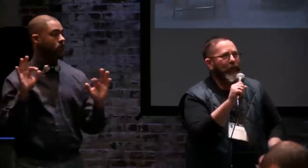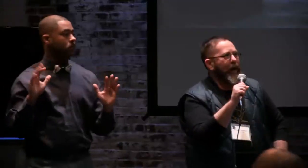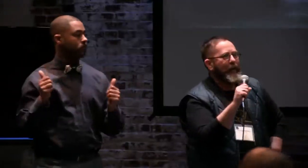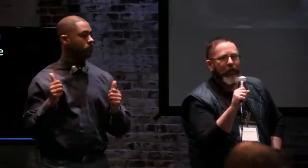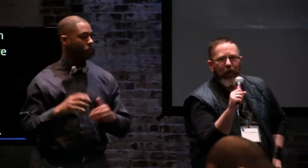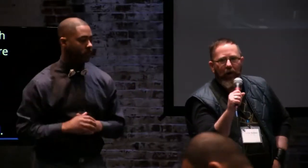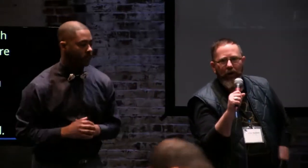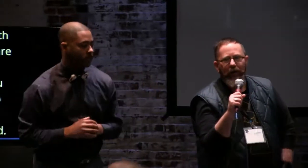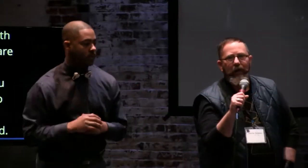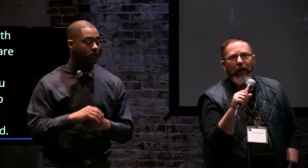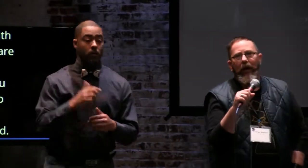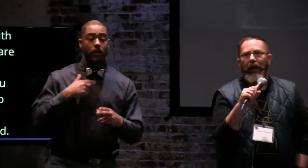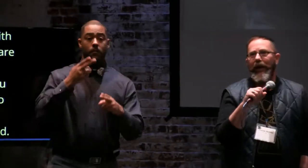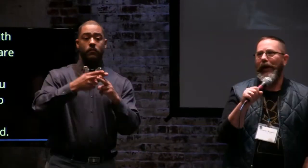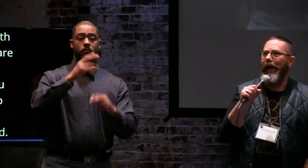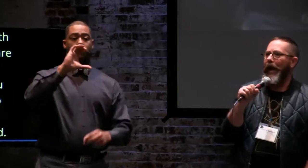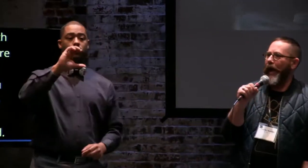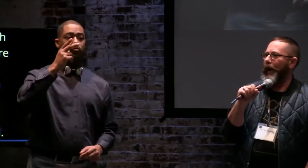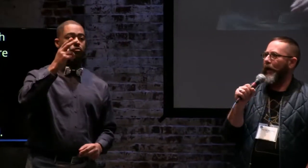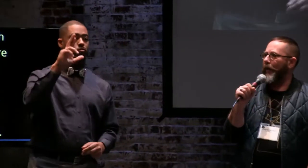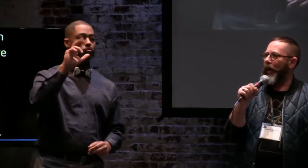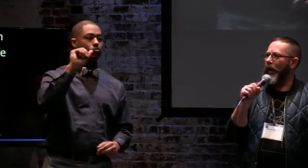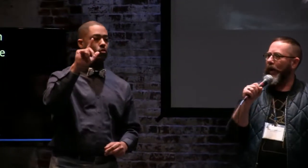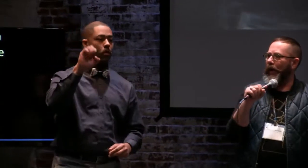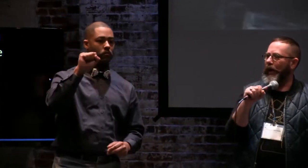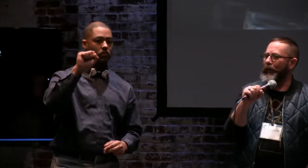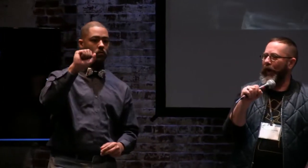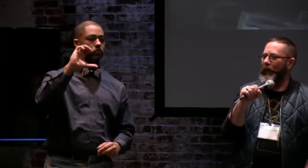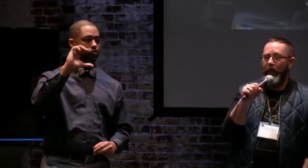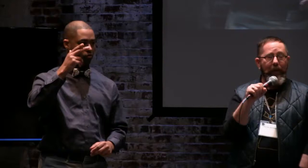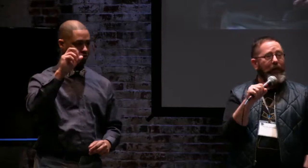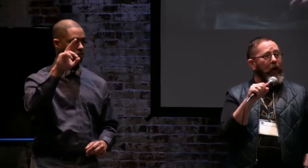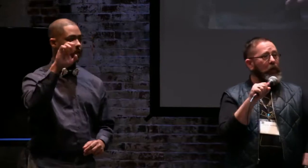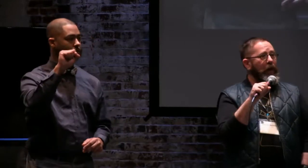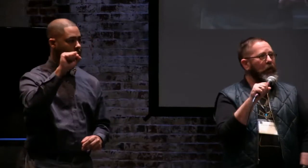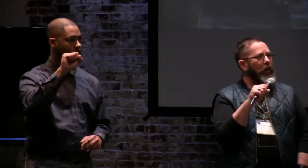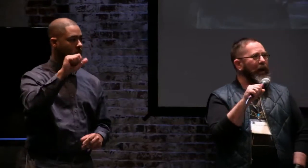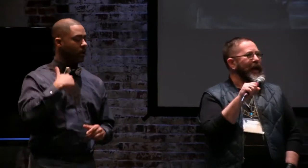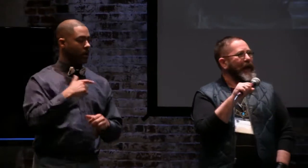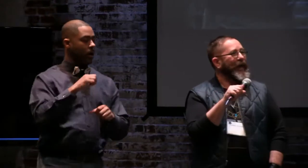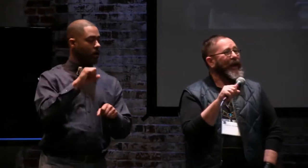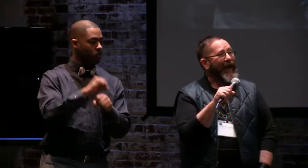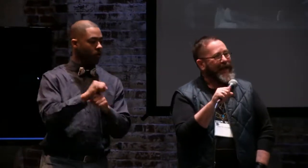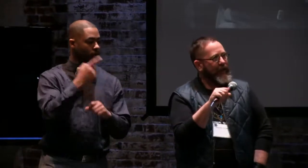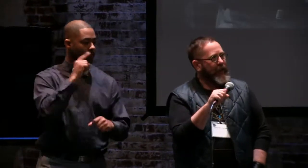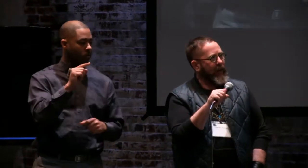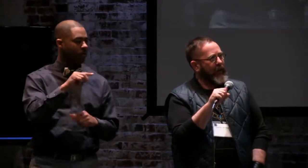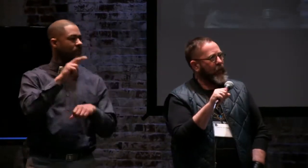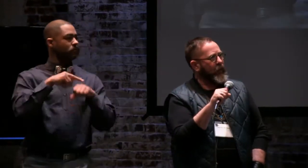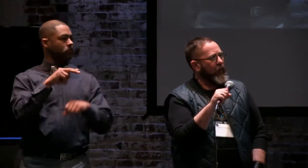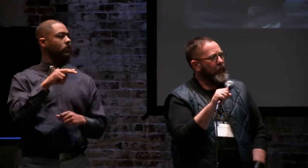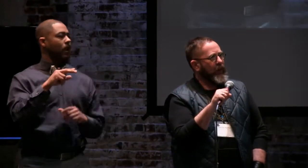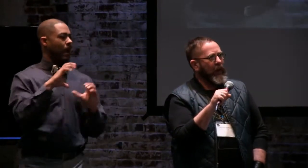My name is Charles. I work for the Nice Culture Council. Delighted to be in this room.